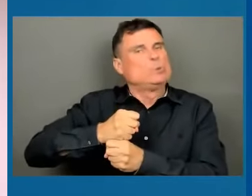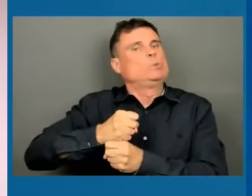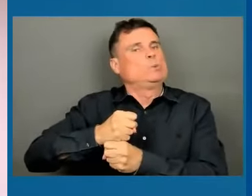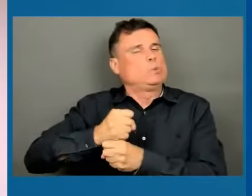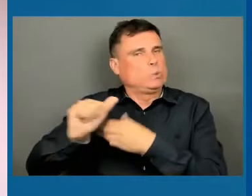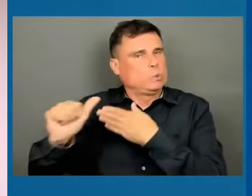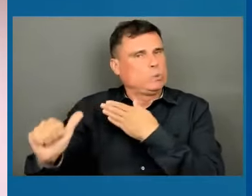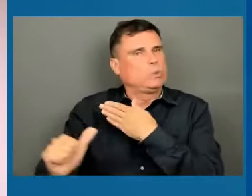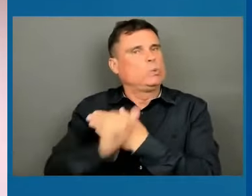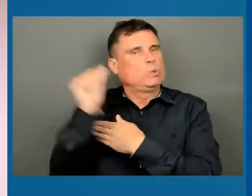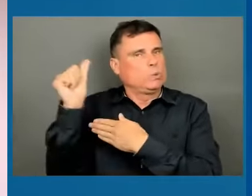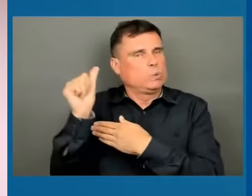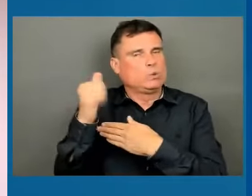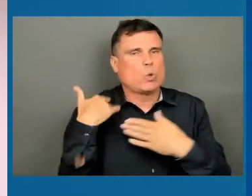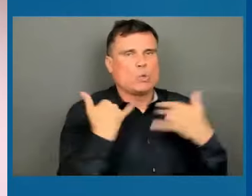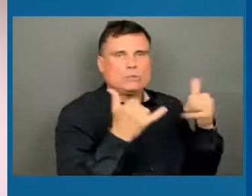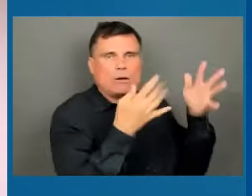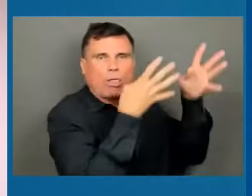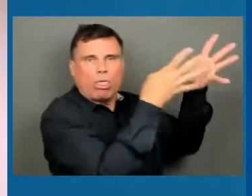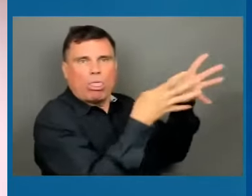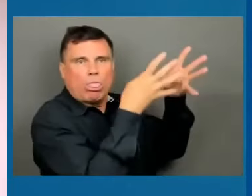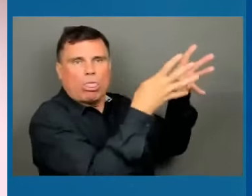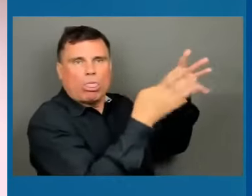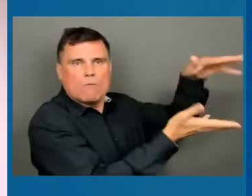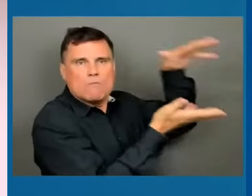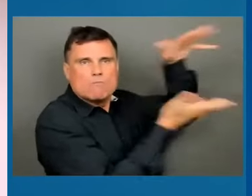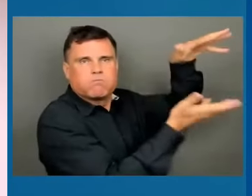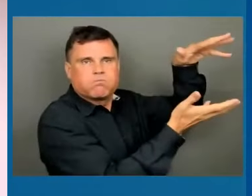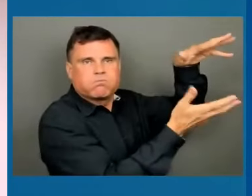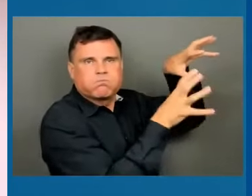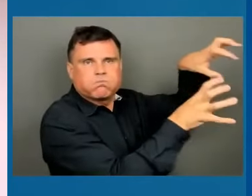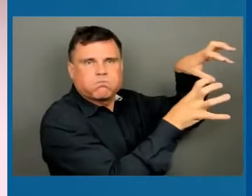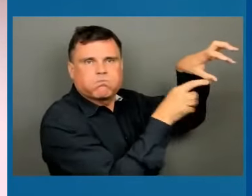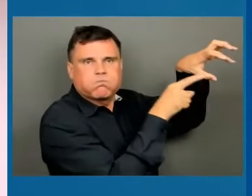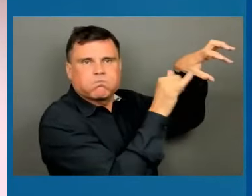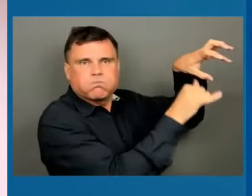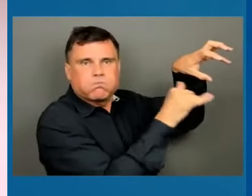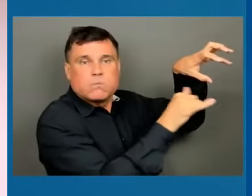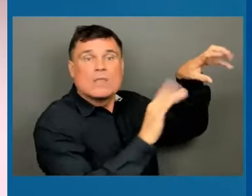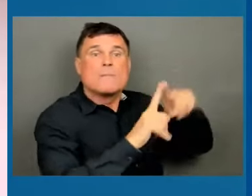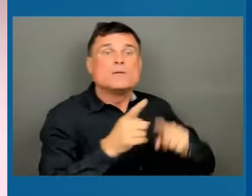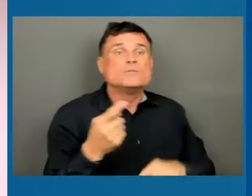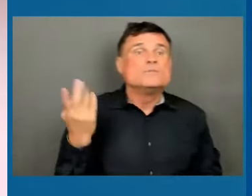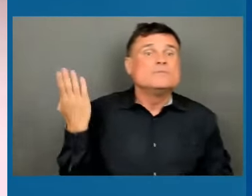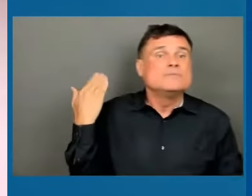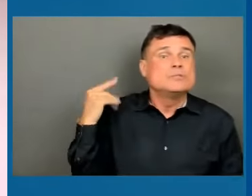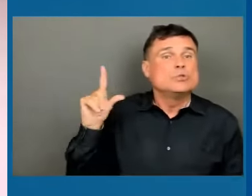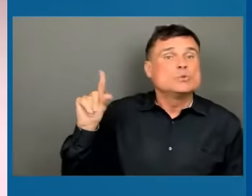We're seeing that delayed melt. And we're seeing those areas of the province that do have